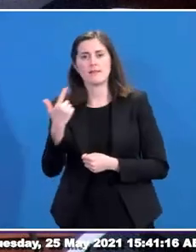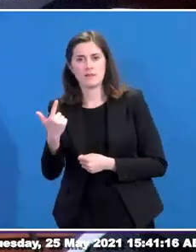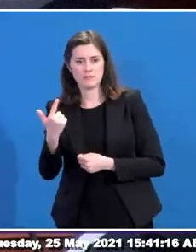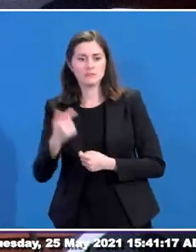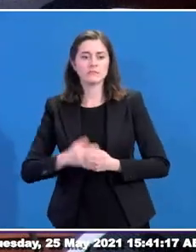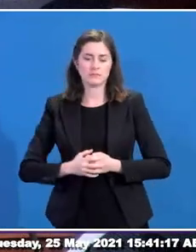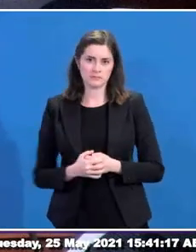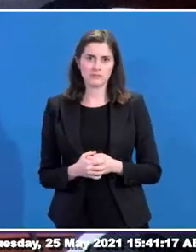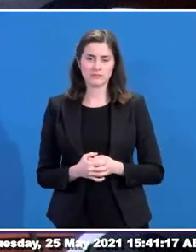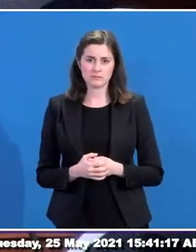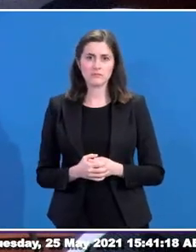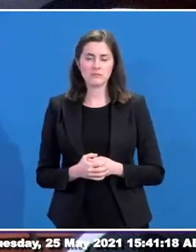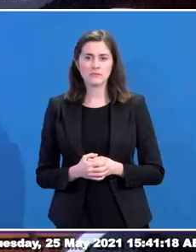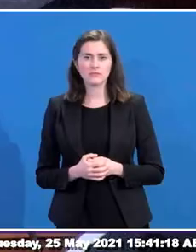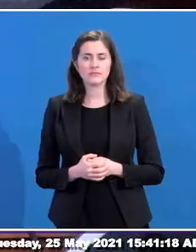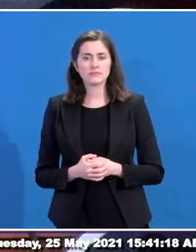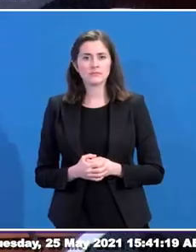You've set out your findings there.